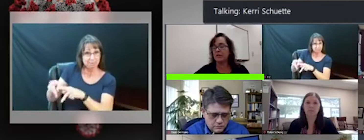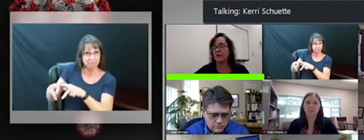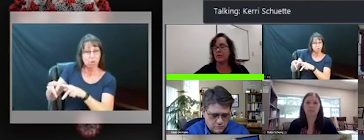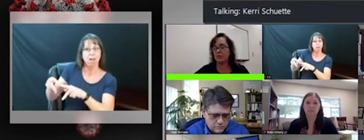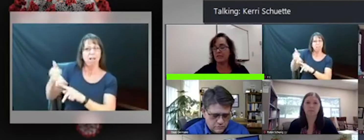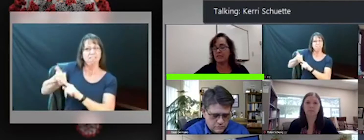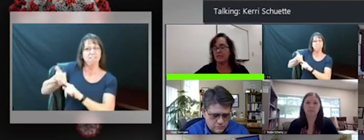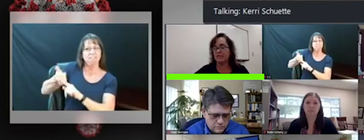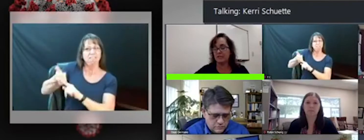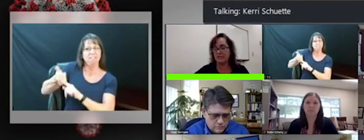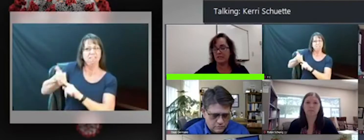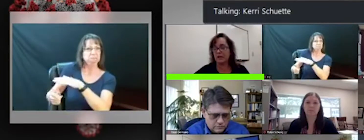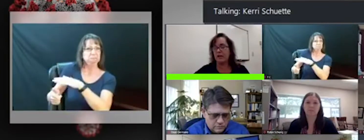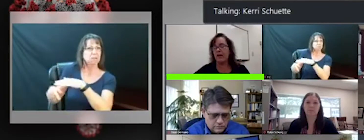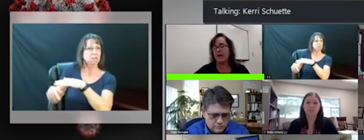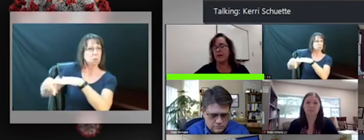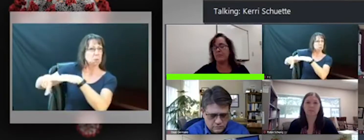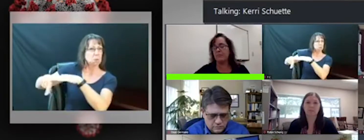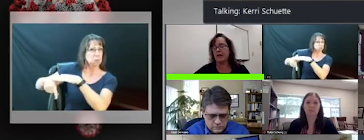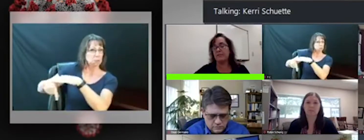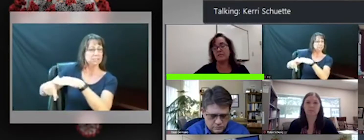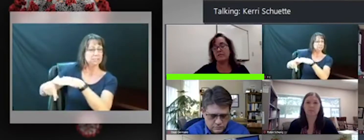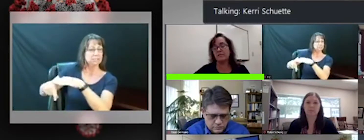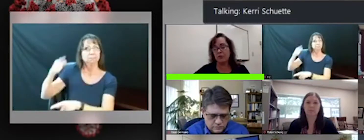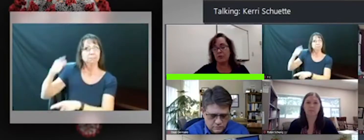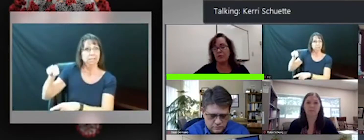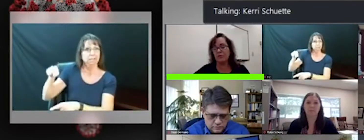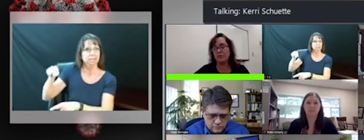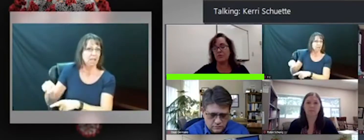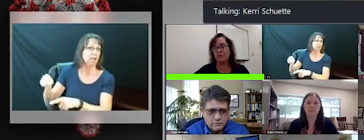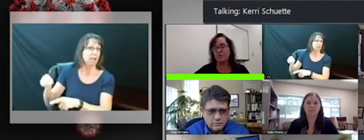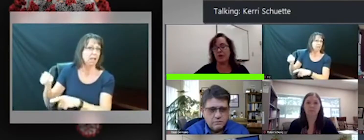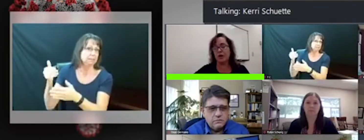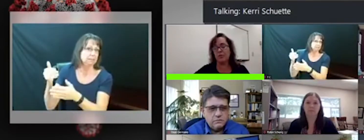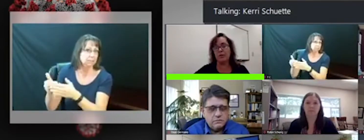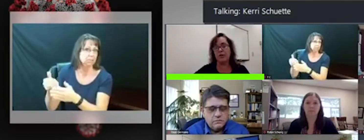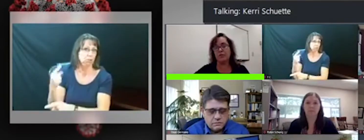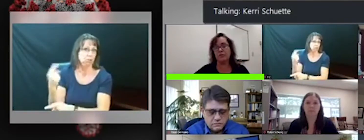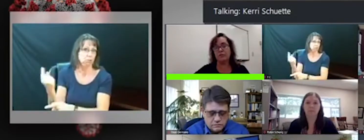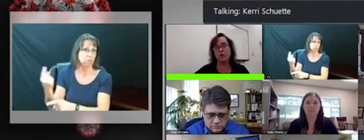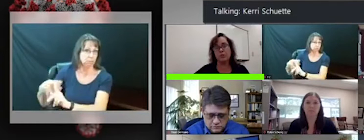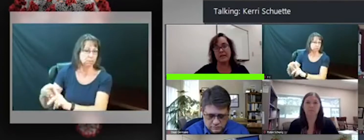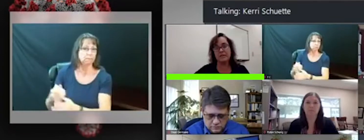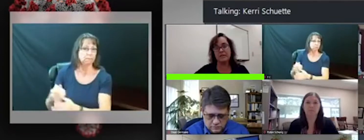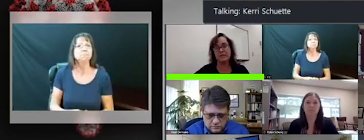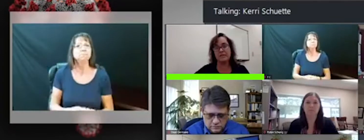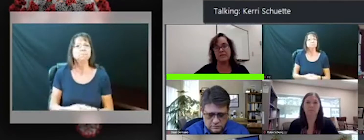people who have tested positive. As a disclaimer, those numbers are probably on the low side because